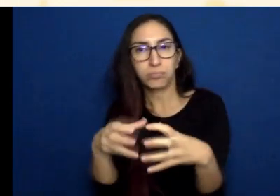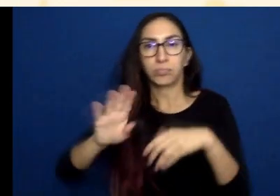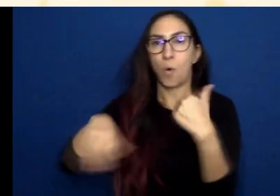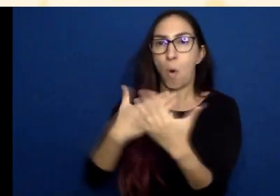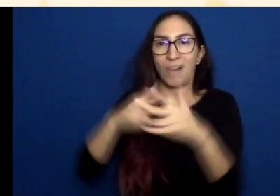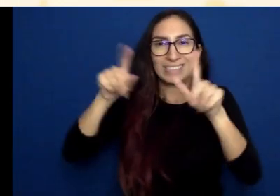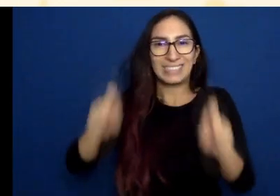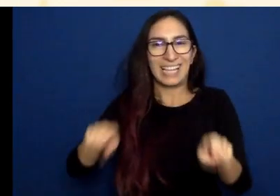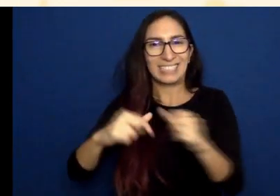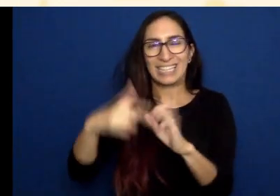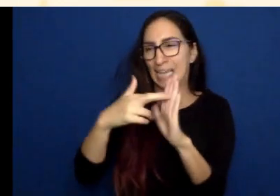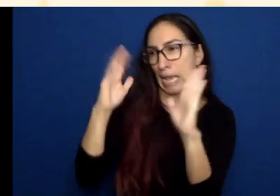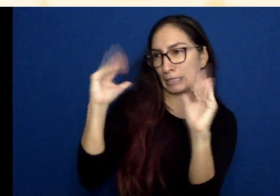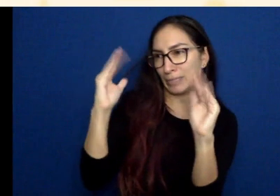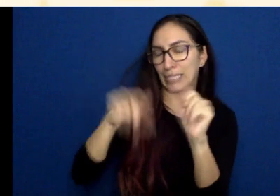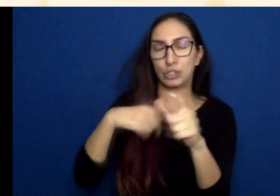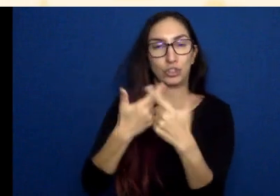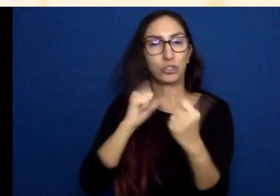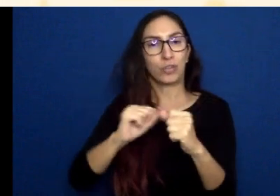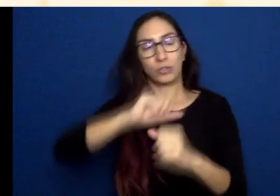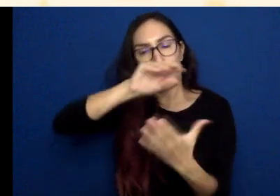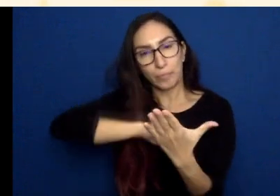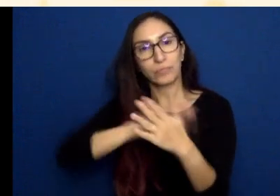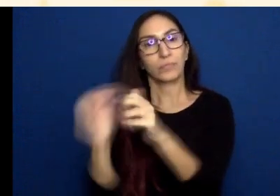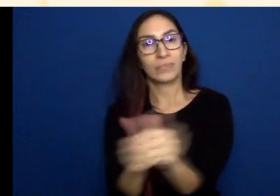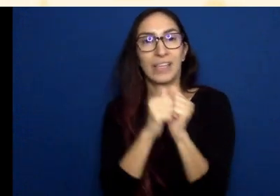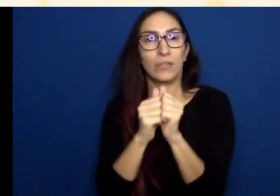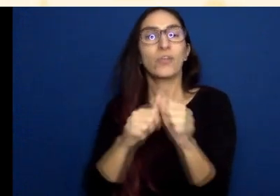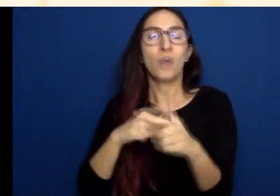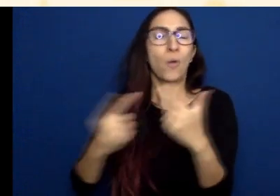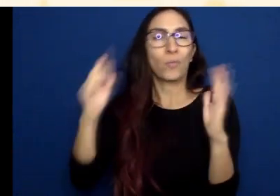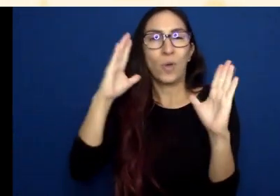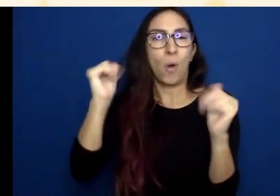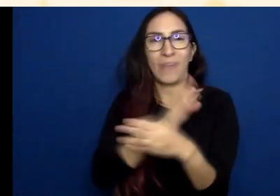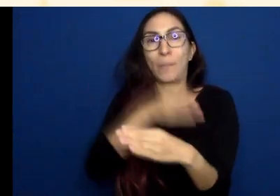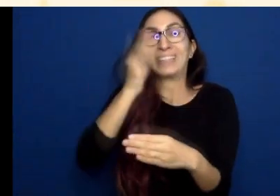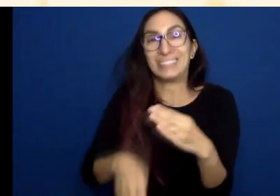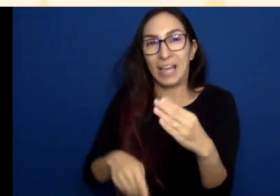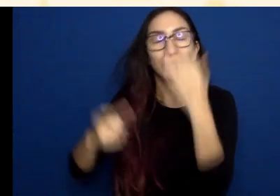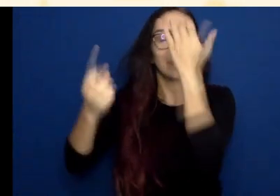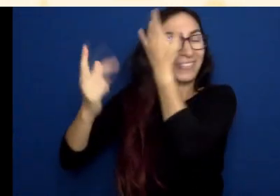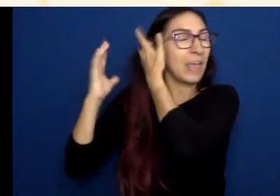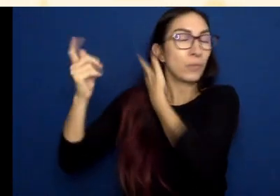that they followed, and they weren't really necessarily similar in any way.